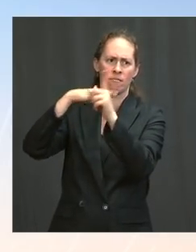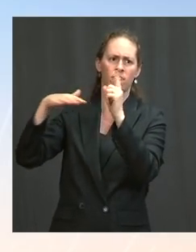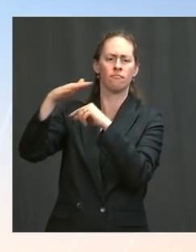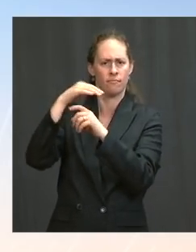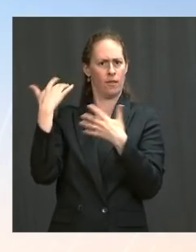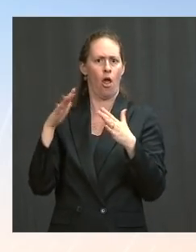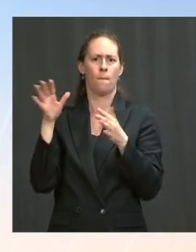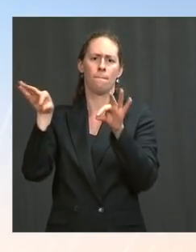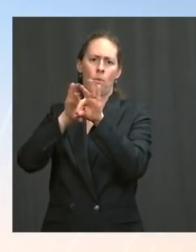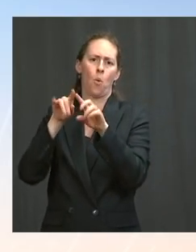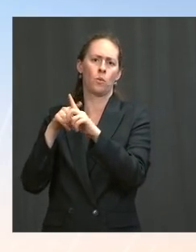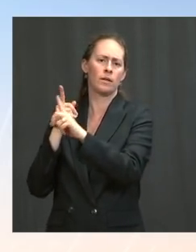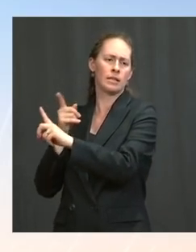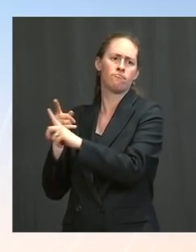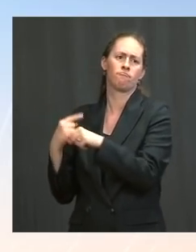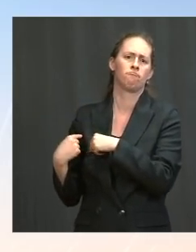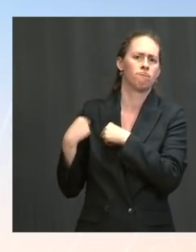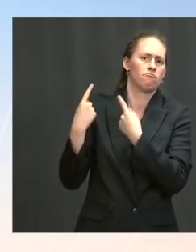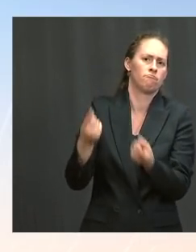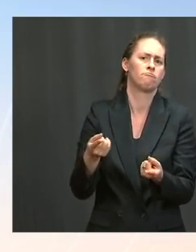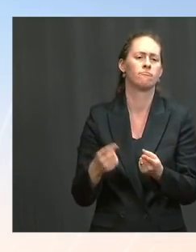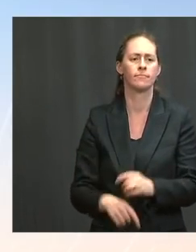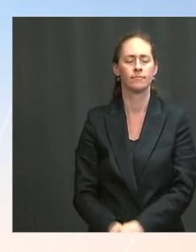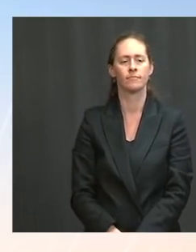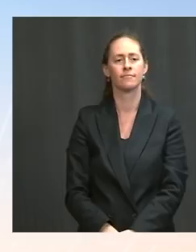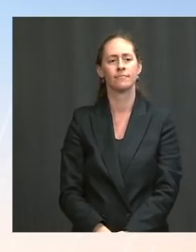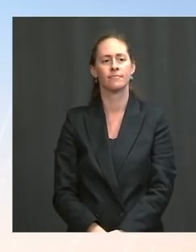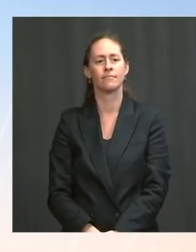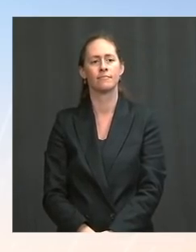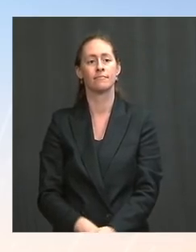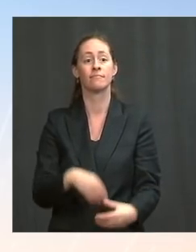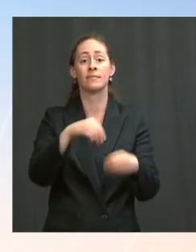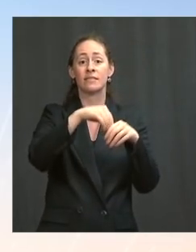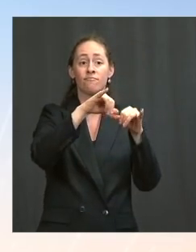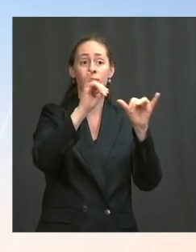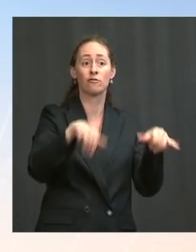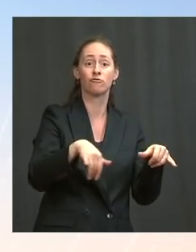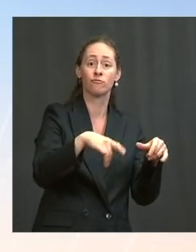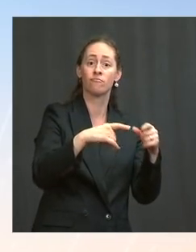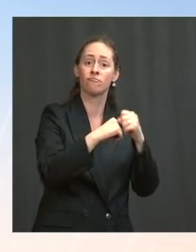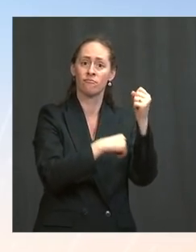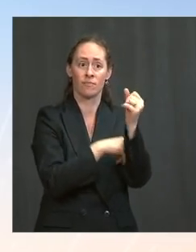The components that are in the infrastructure package are a down payment on that, but he will continue to advocate for,